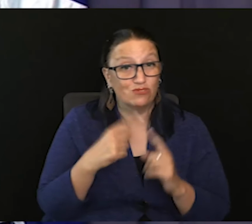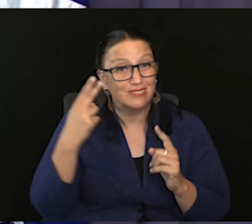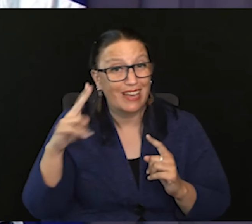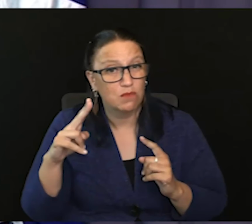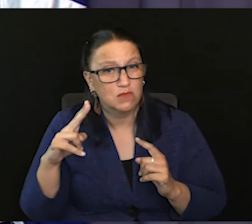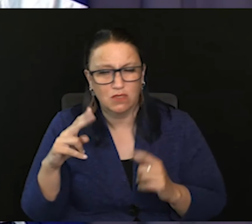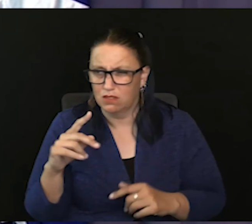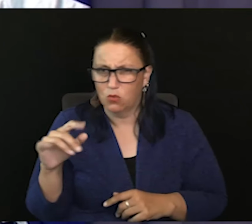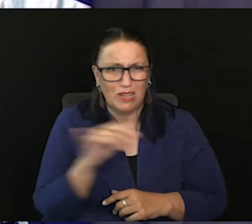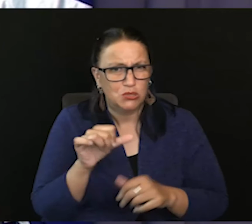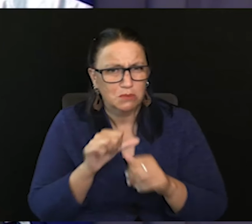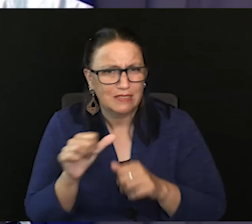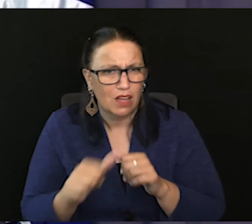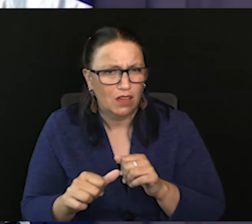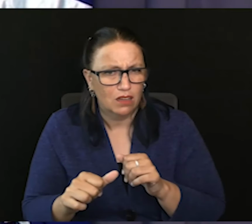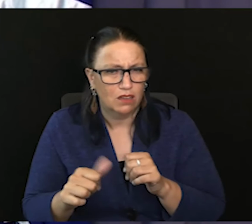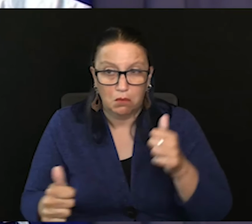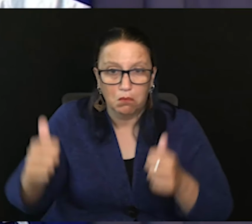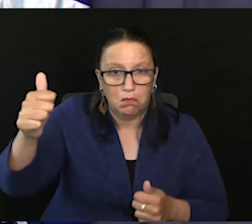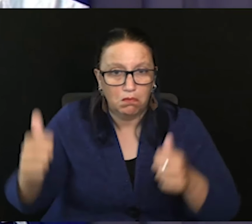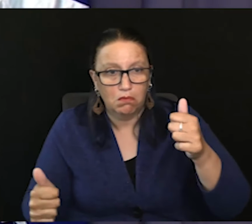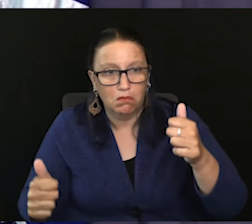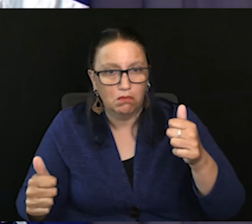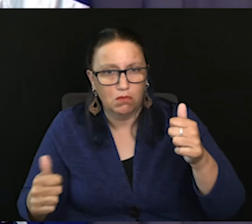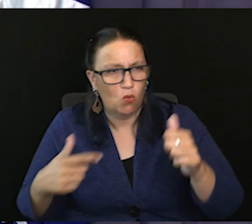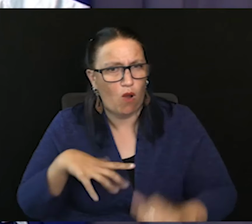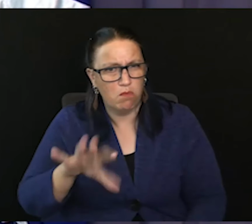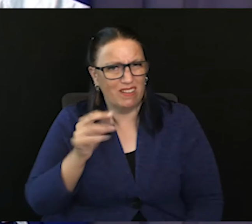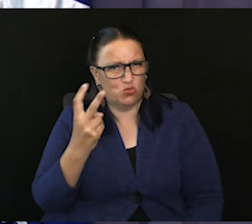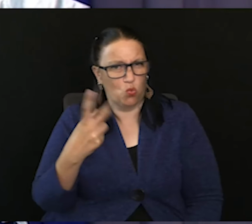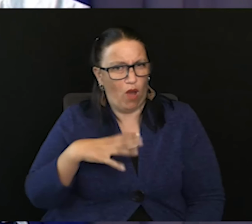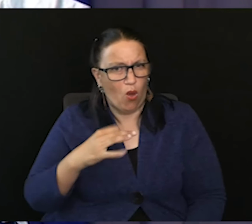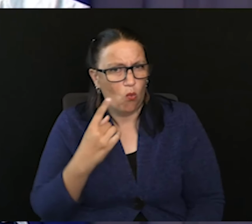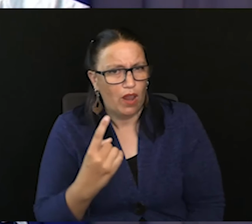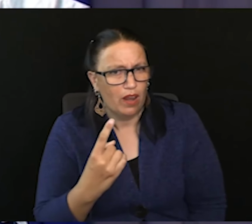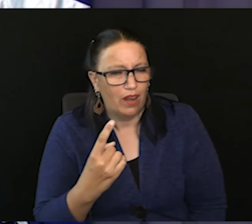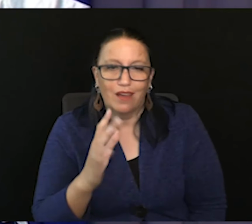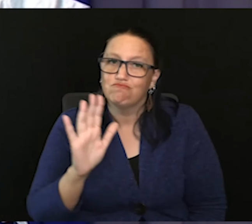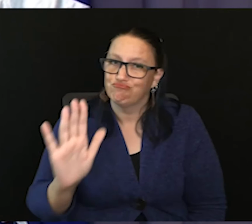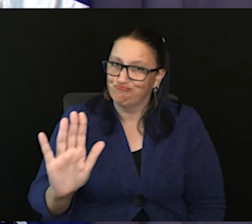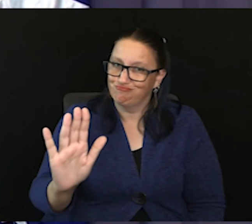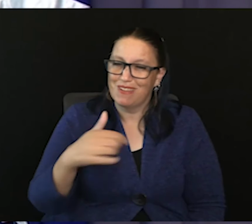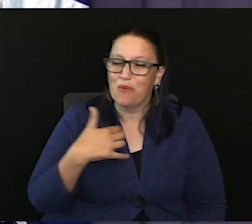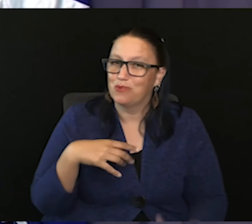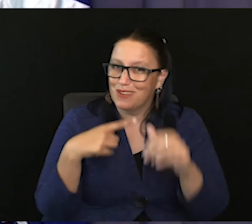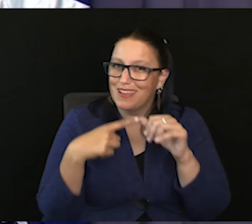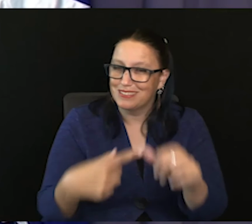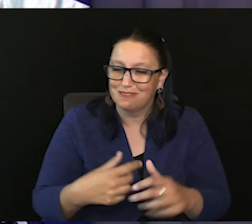better than the other and why have two and so on and so forth. Firstly, I want to say that it's common and it's